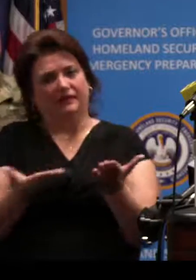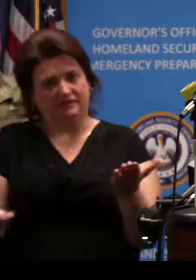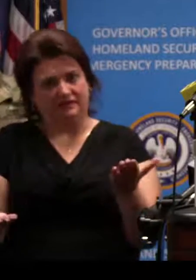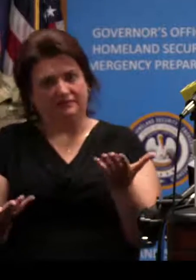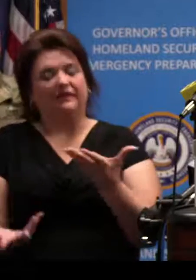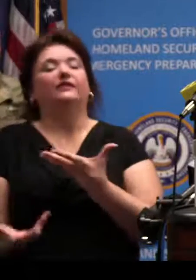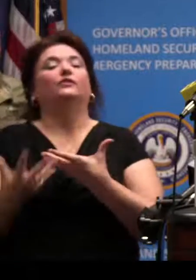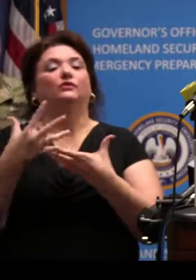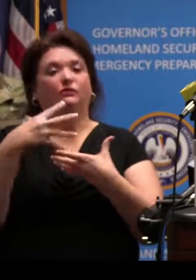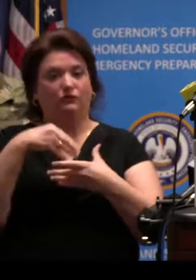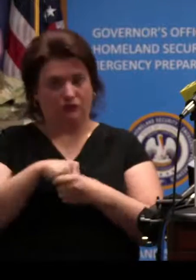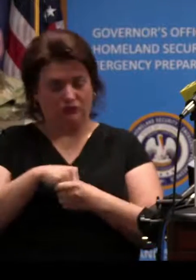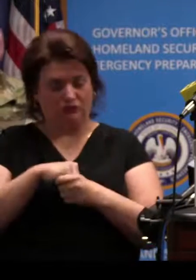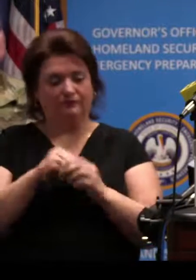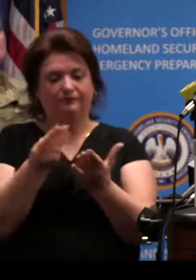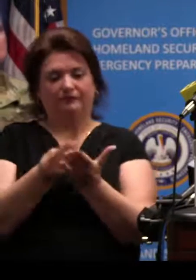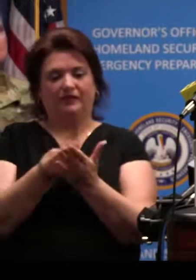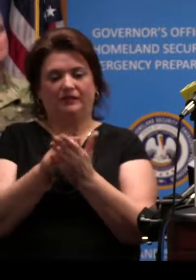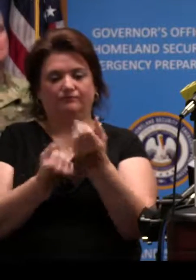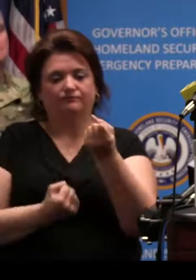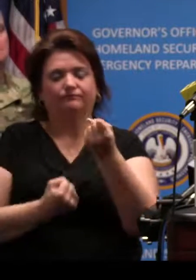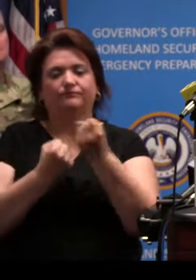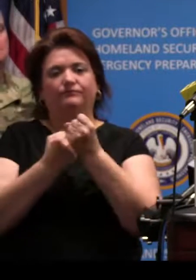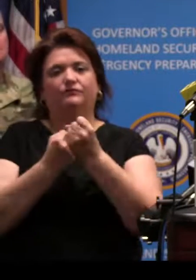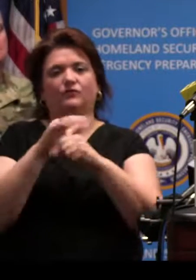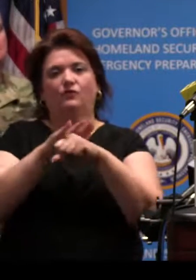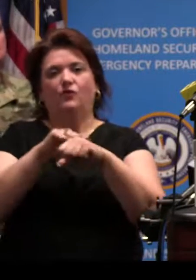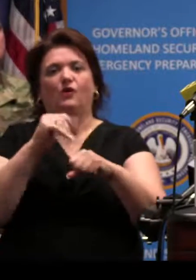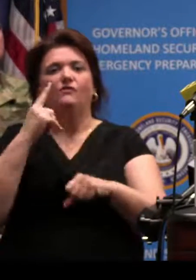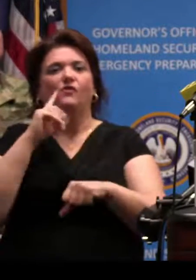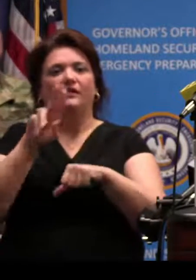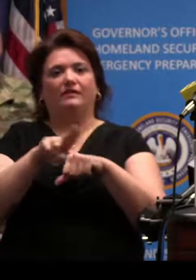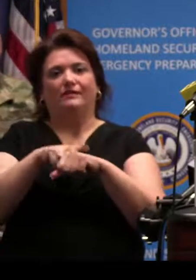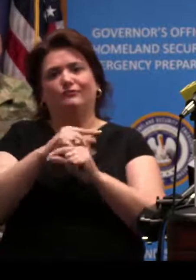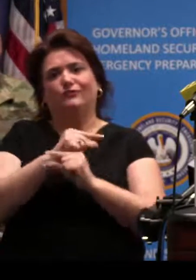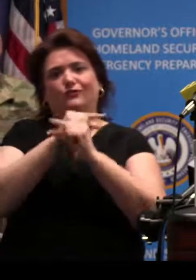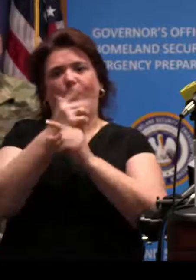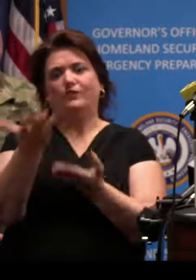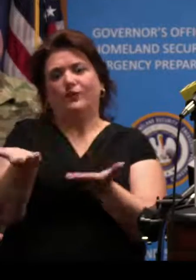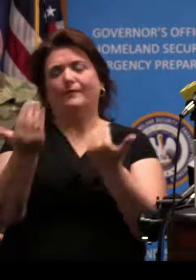funding for the National Guard when we call them up we've had to call up over